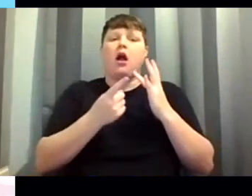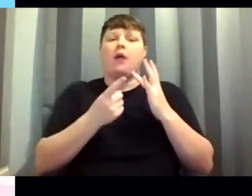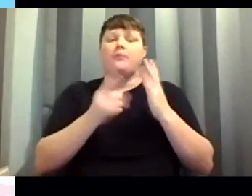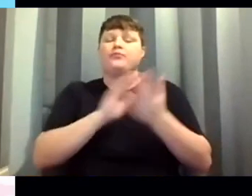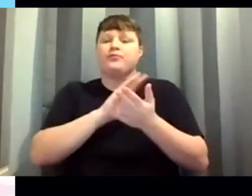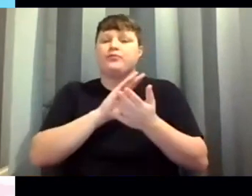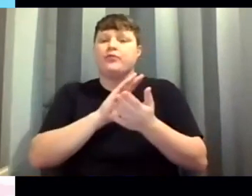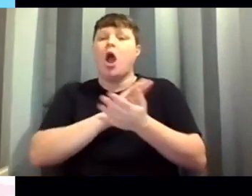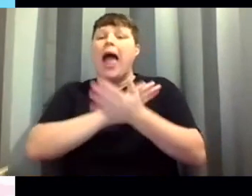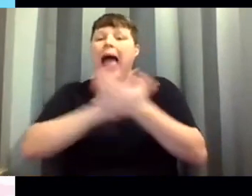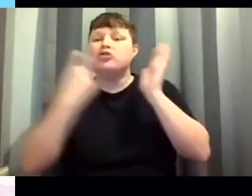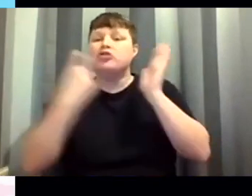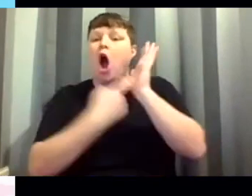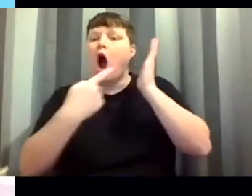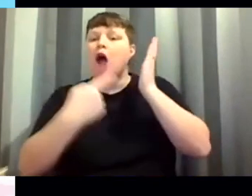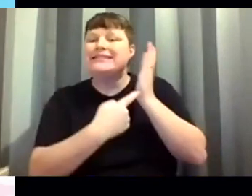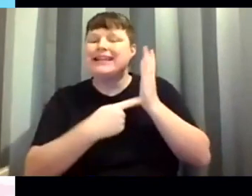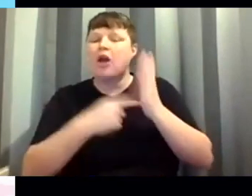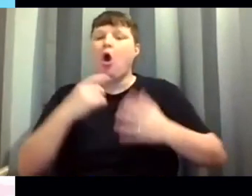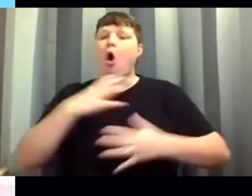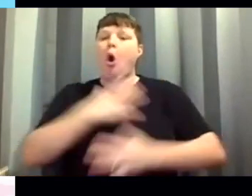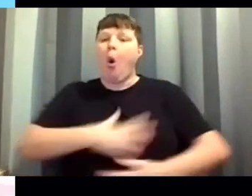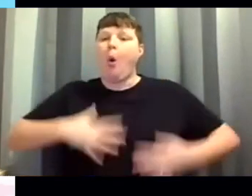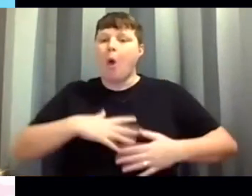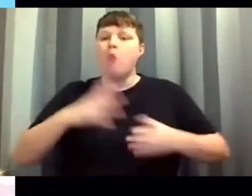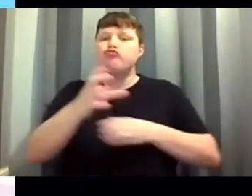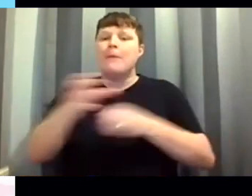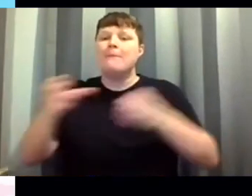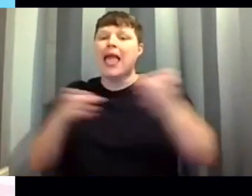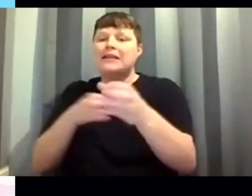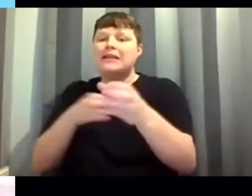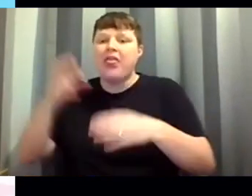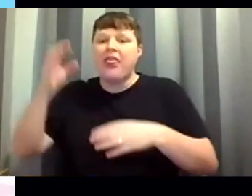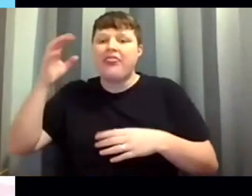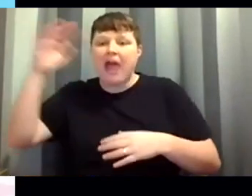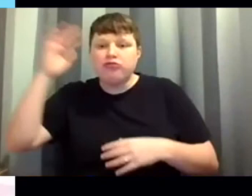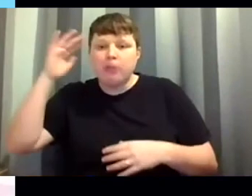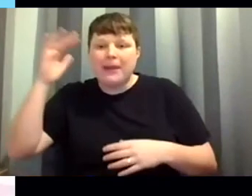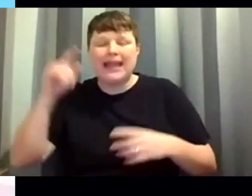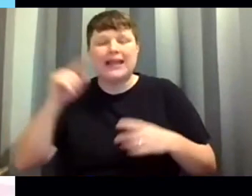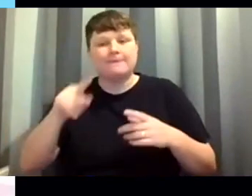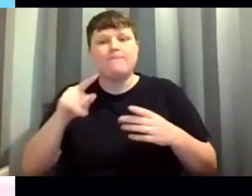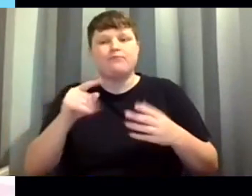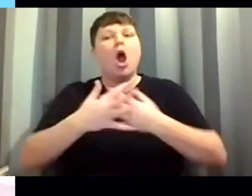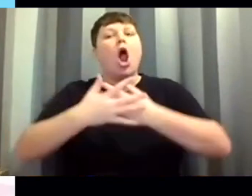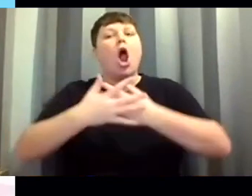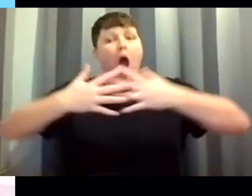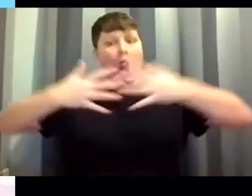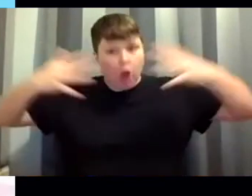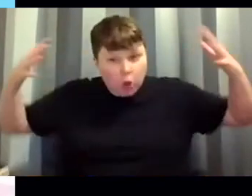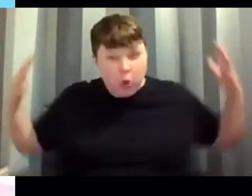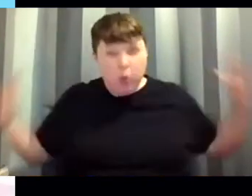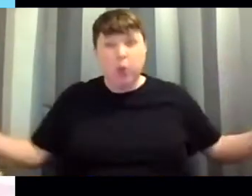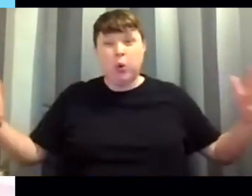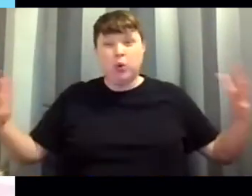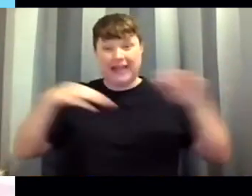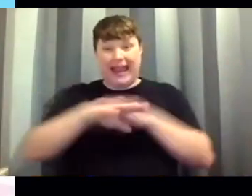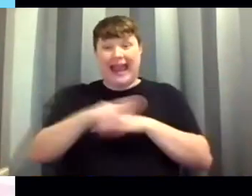therapy does a lot more than most people think. It really is huge. It changes a lot.